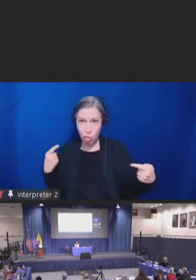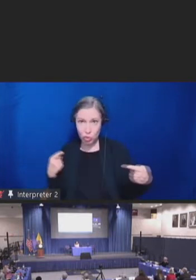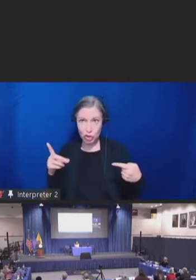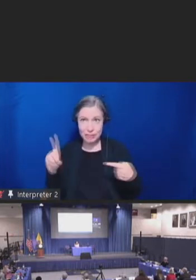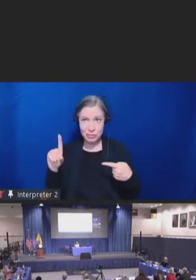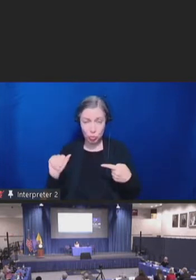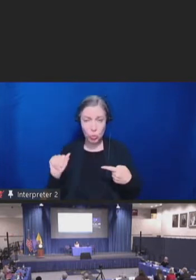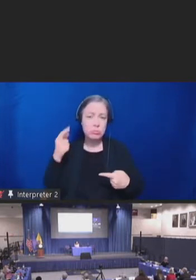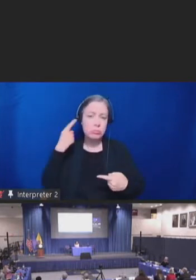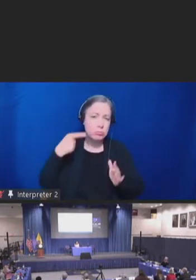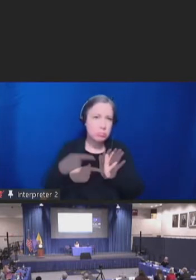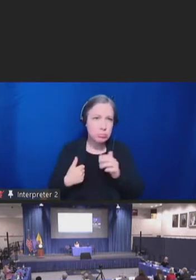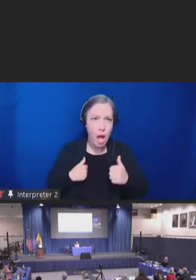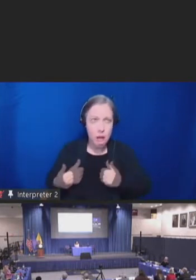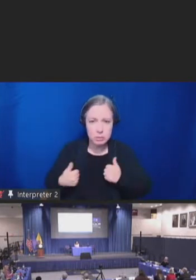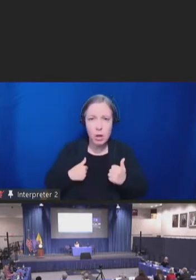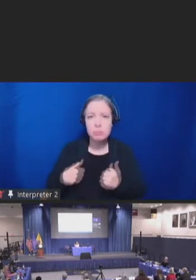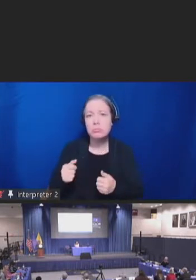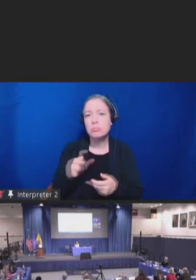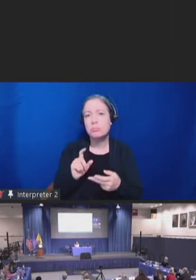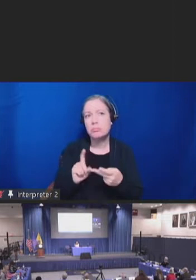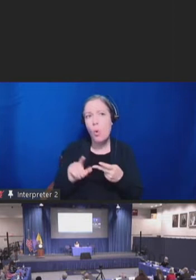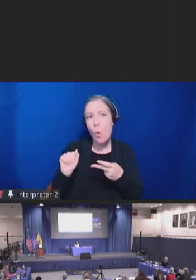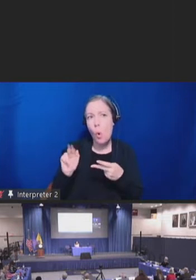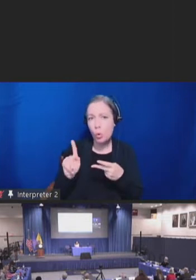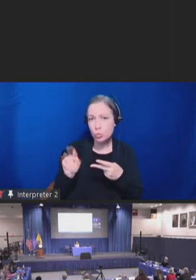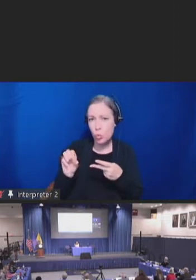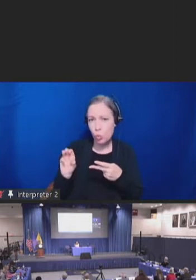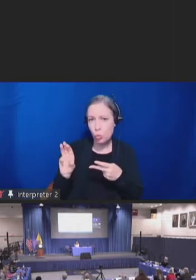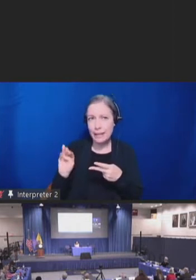and neurologic disorders such as epilepsy.